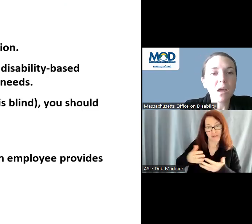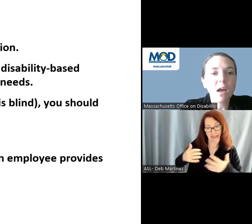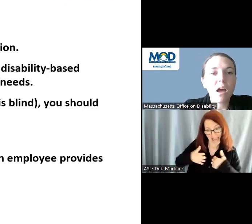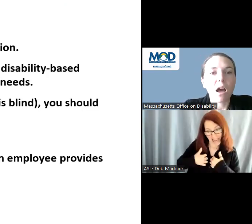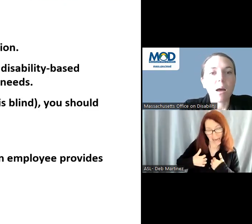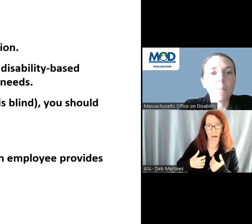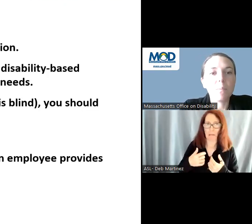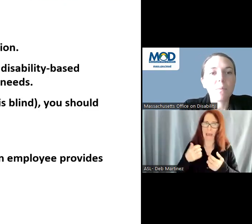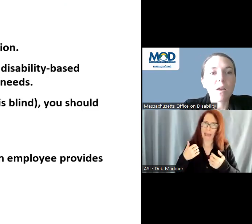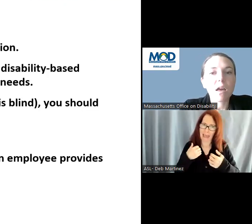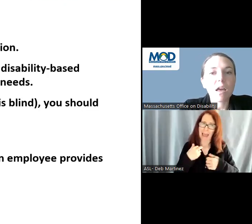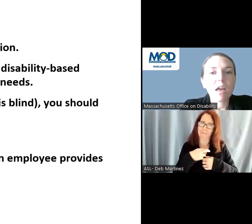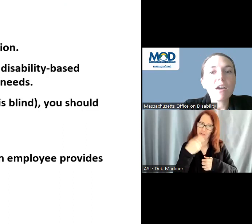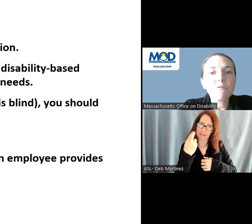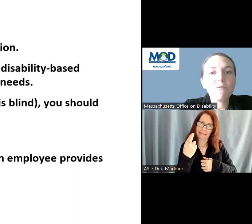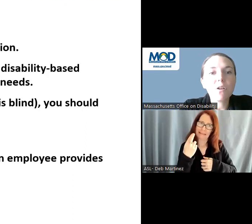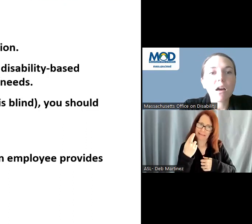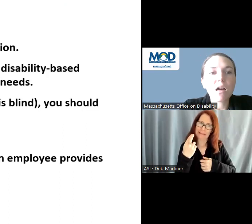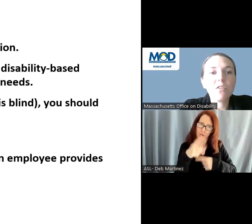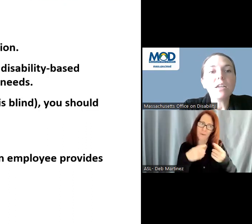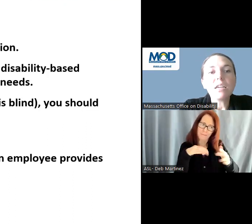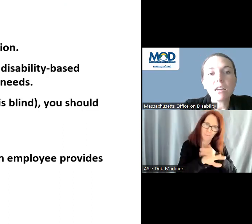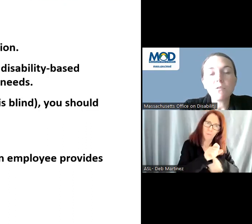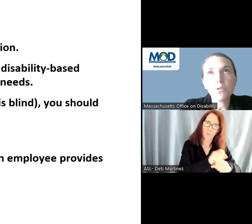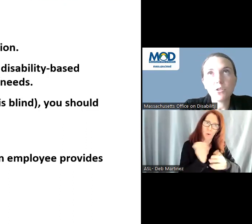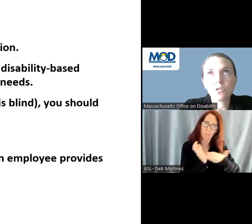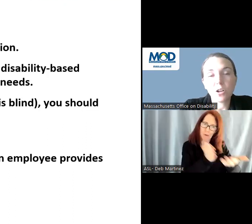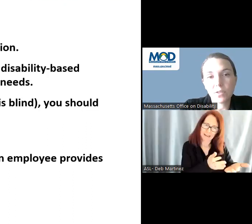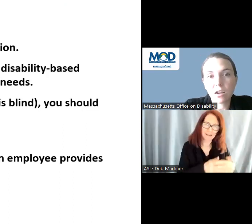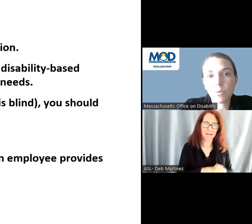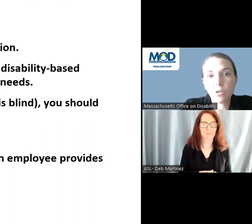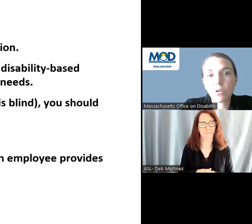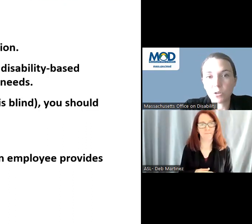with bringing an animal into the workplace right if the need for the service animal or emotional